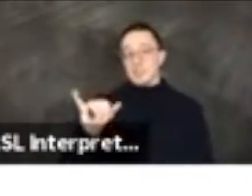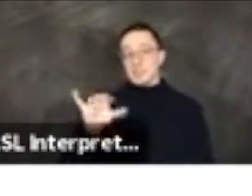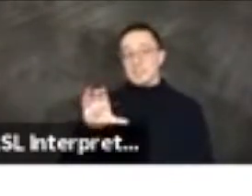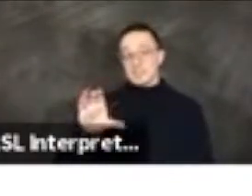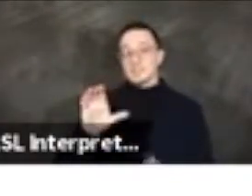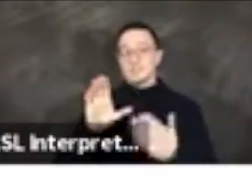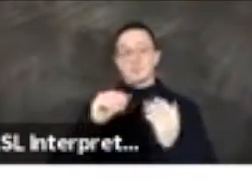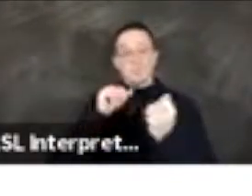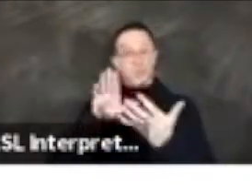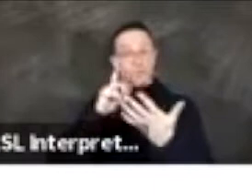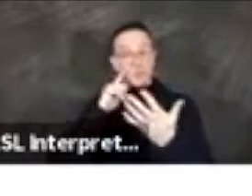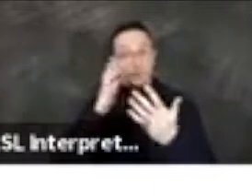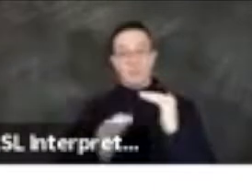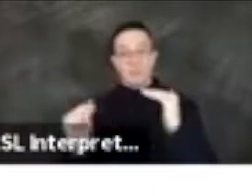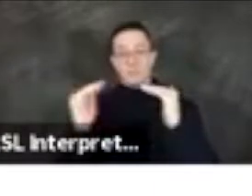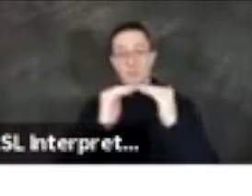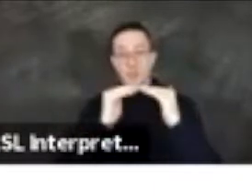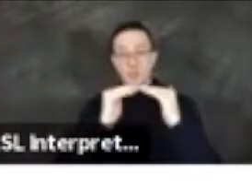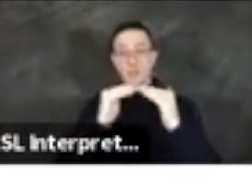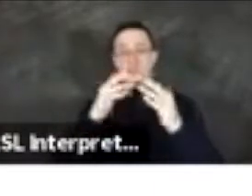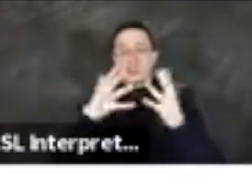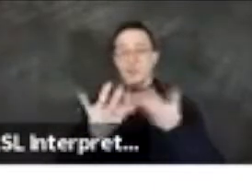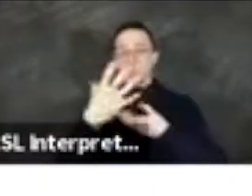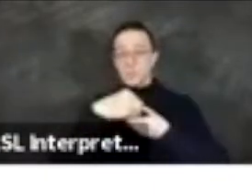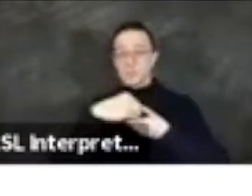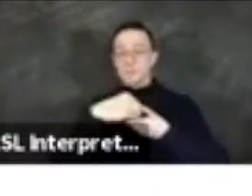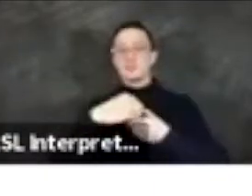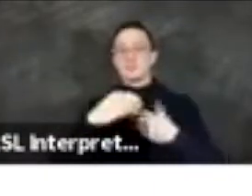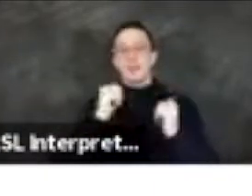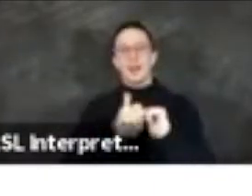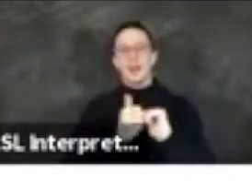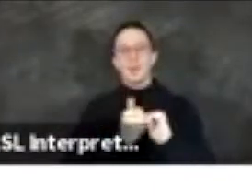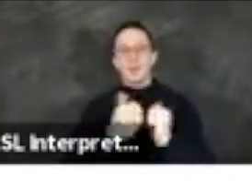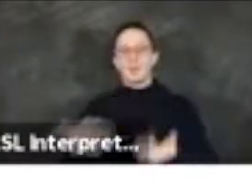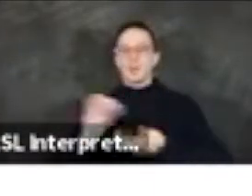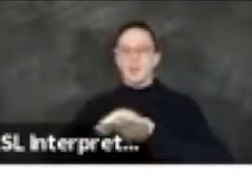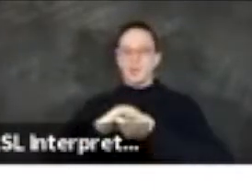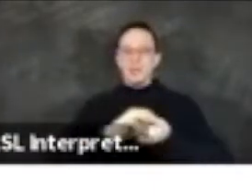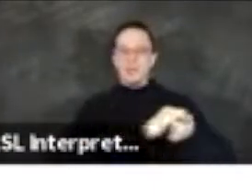IS GROUNDED IN COLLABORATION, IT HAS ESTABLISHED PARTNERSHIPS, WITH COLLEAGUES ARTS SERVICE